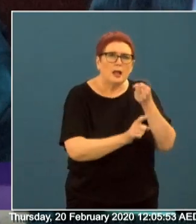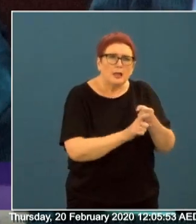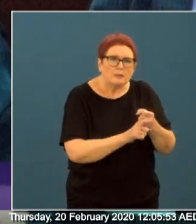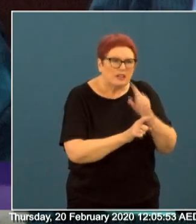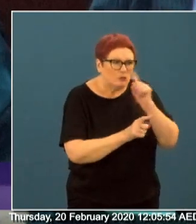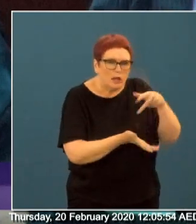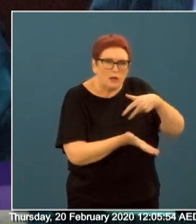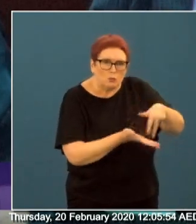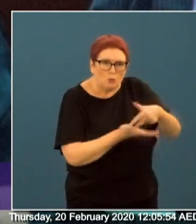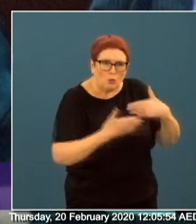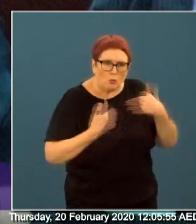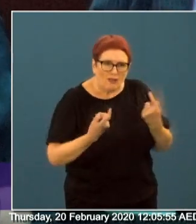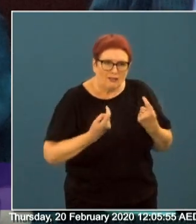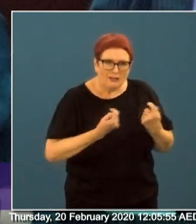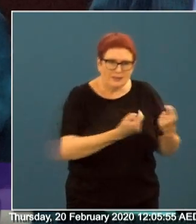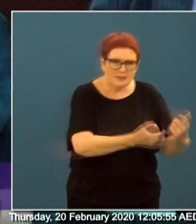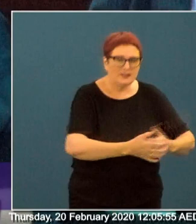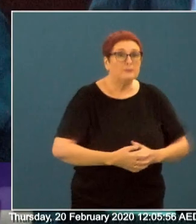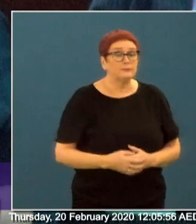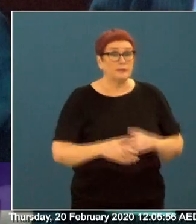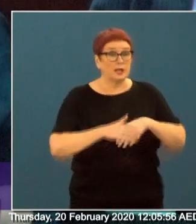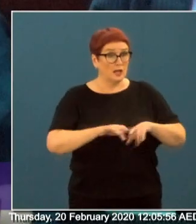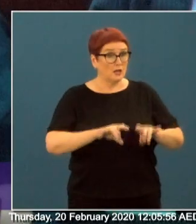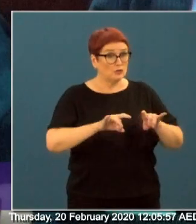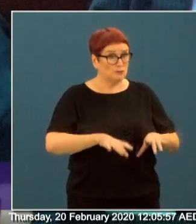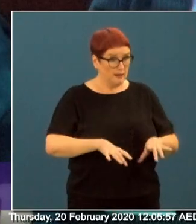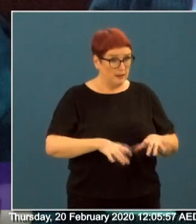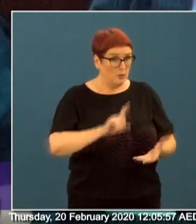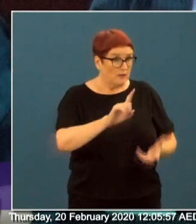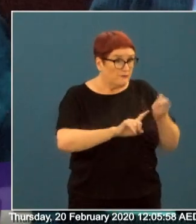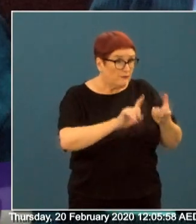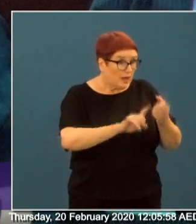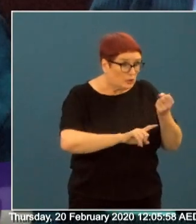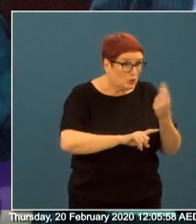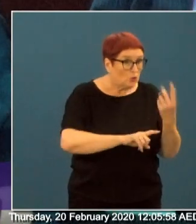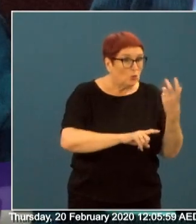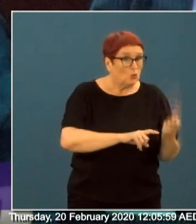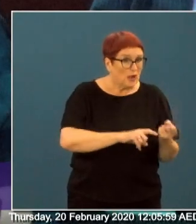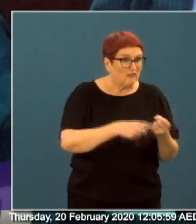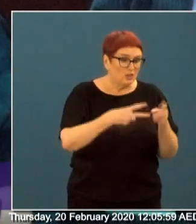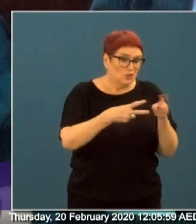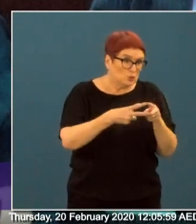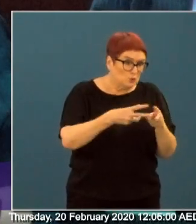You say: Australian data has highlighted that in populations with co-occurring disability and autism